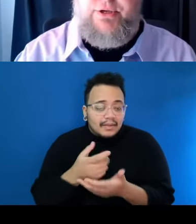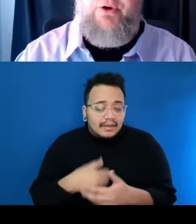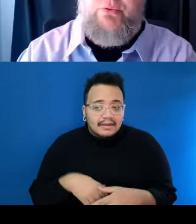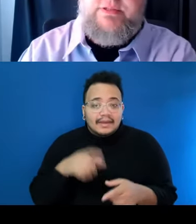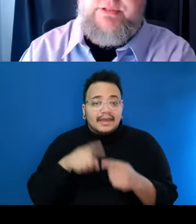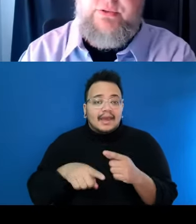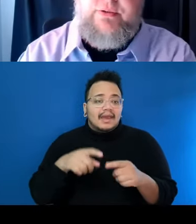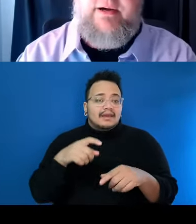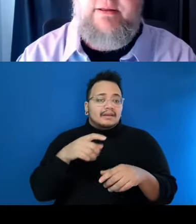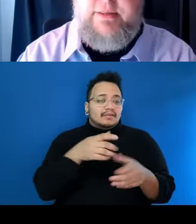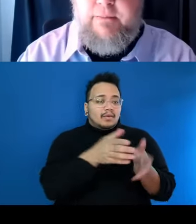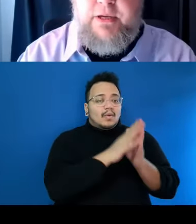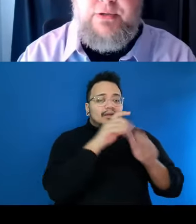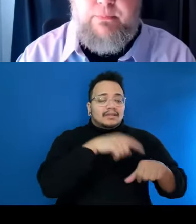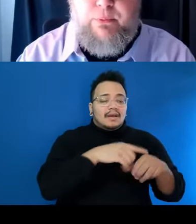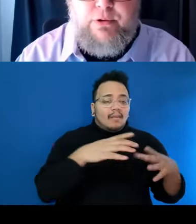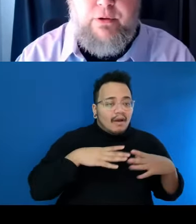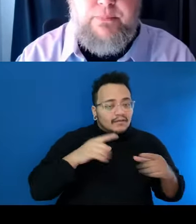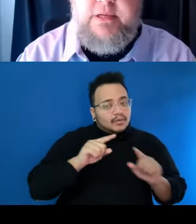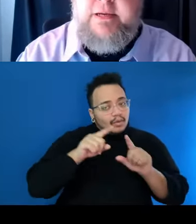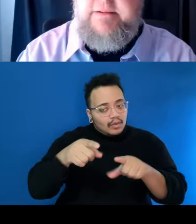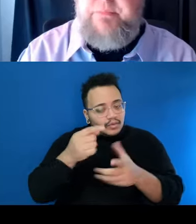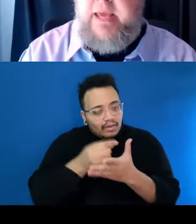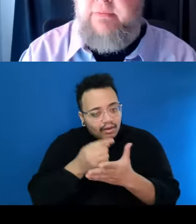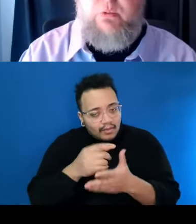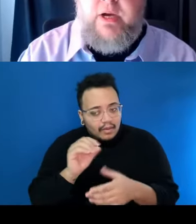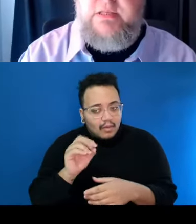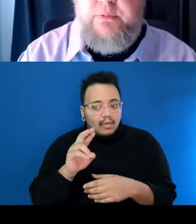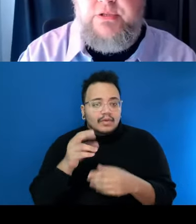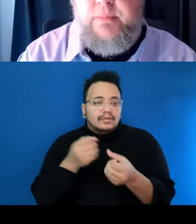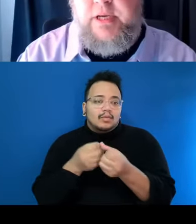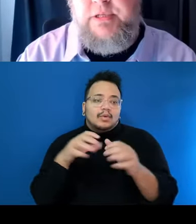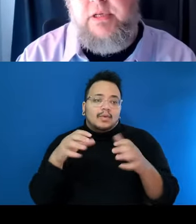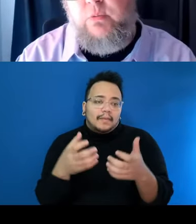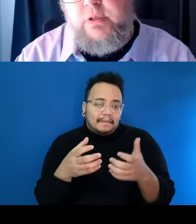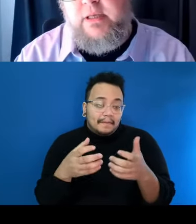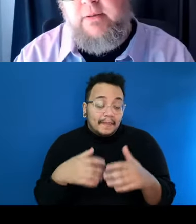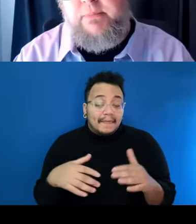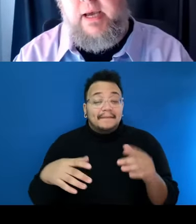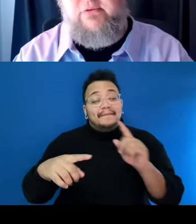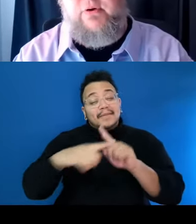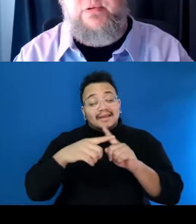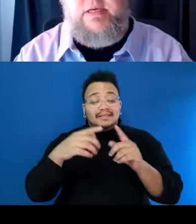to go to therapy or support groups and that widespread discrimination can really impact folks